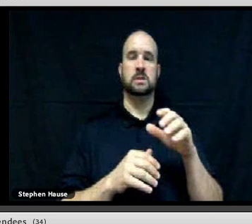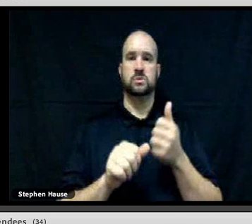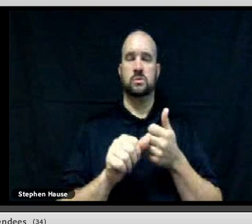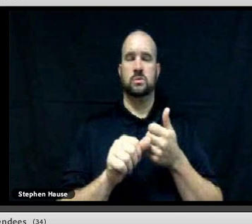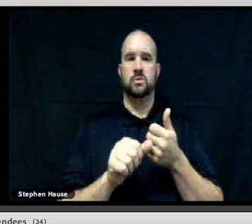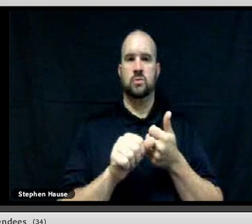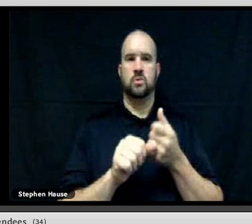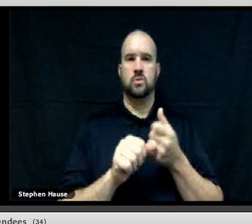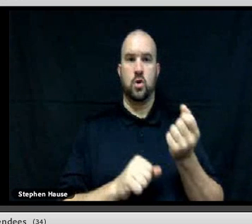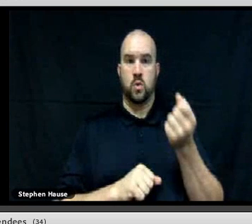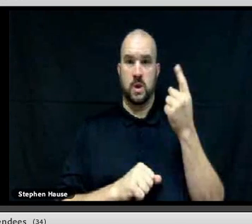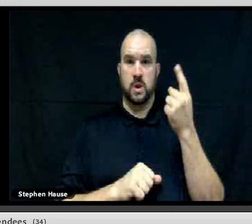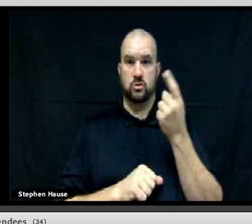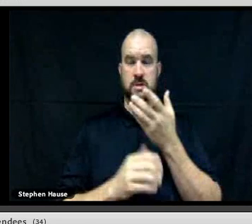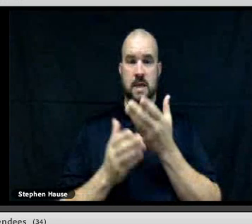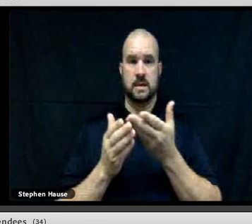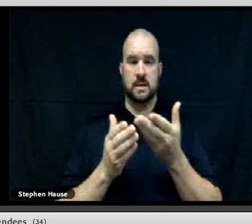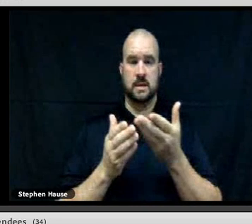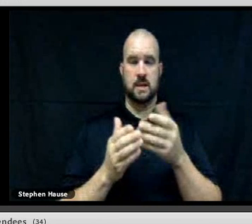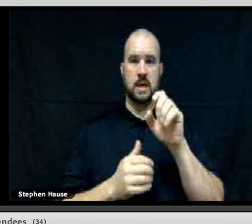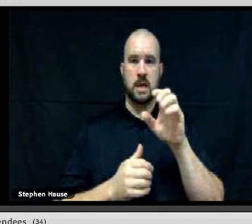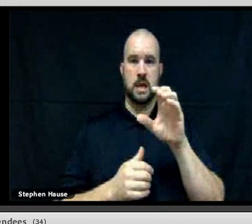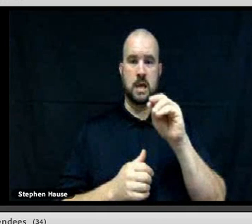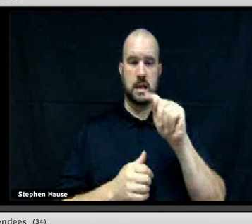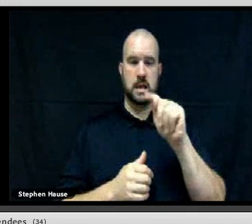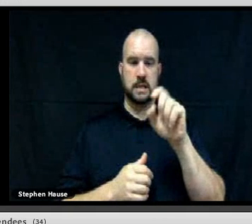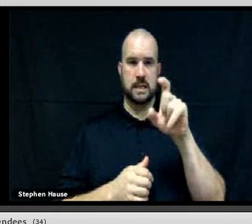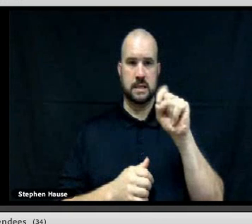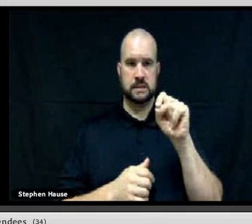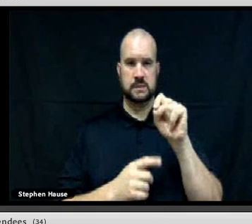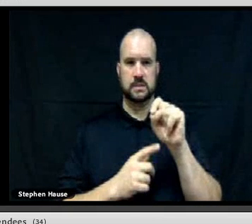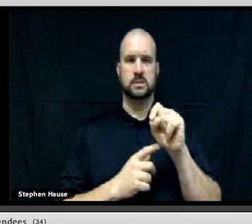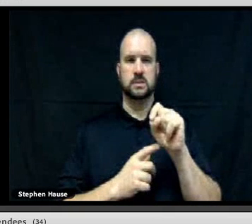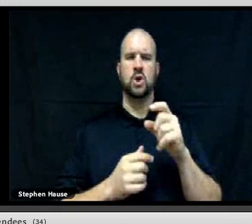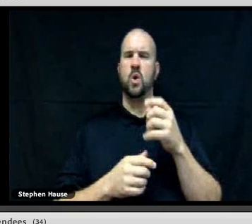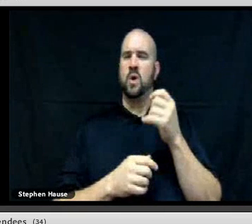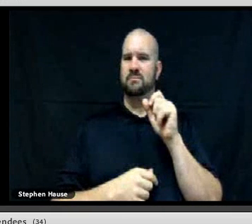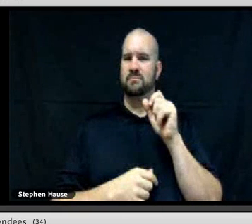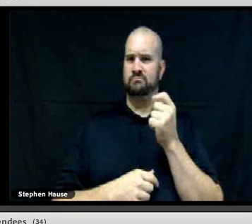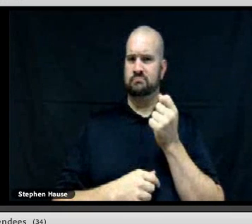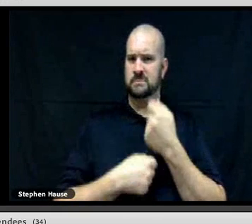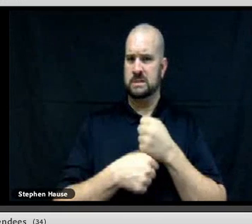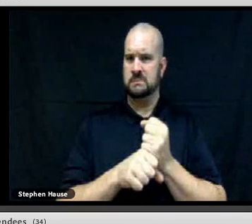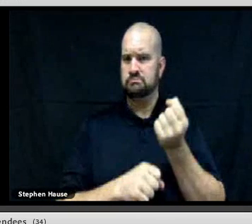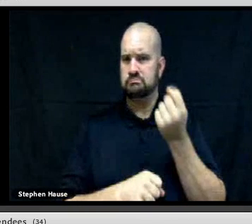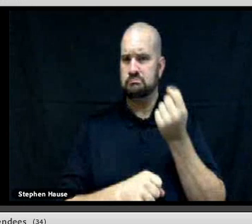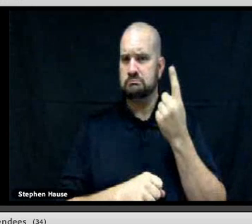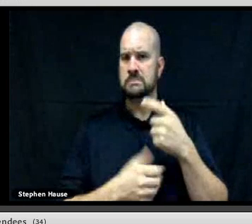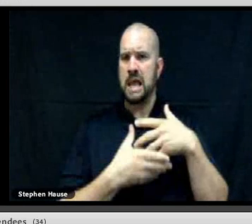should make sense outside of its institution. So, it should make sense out of its local context